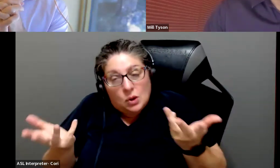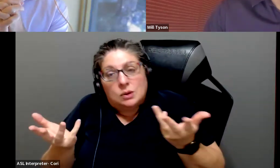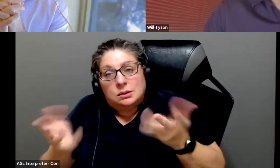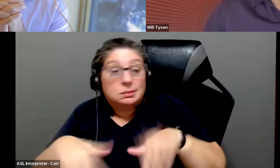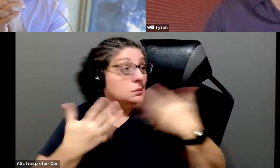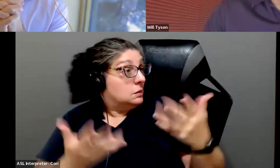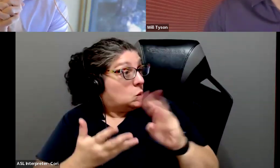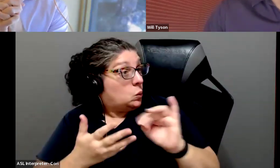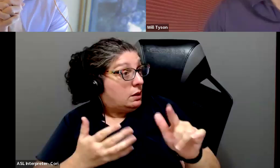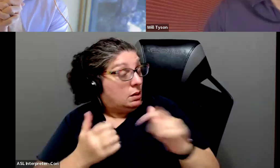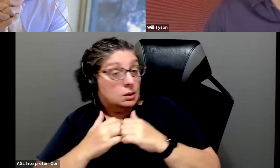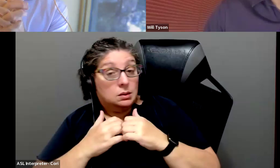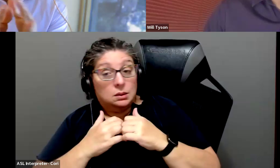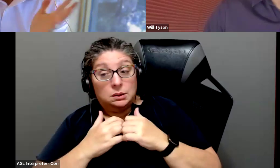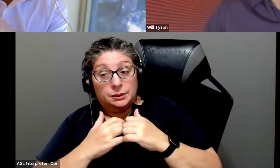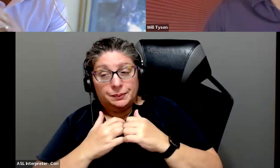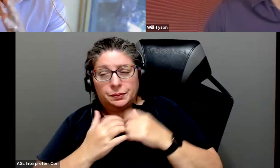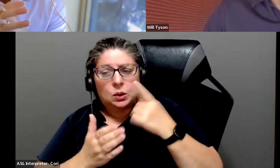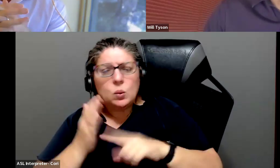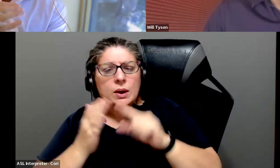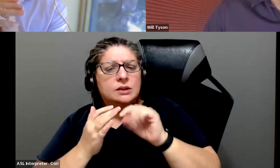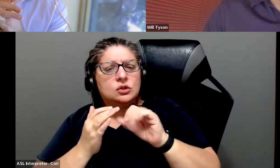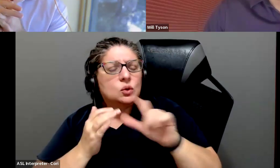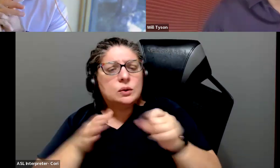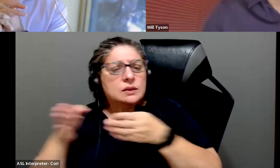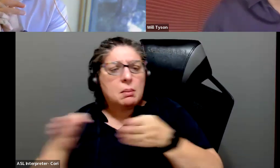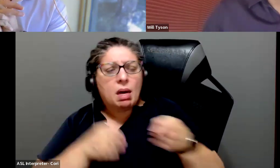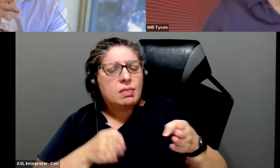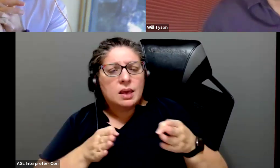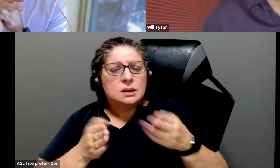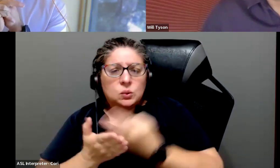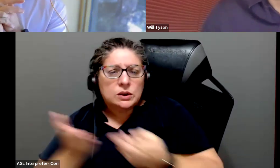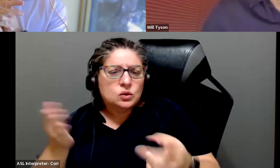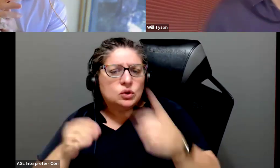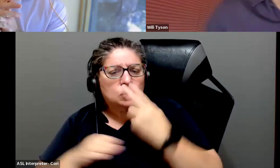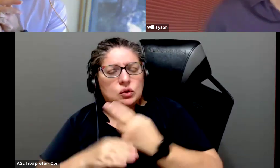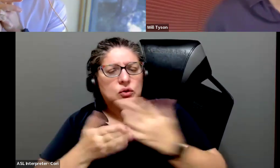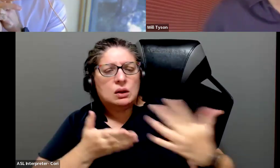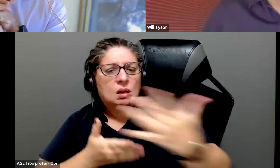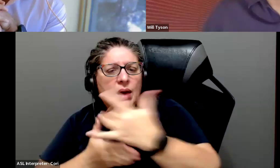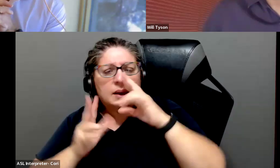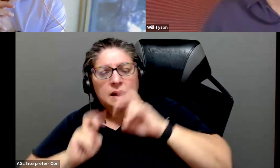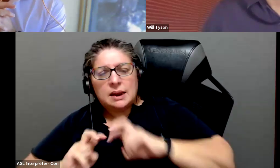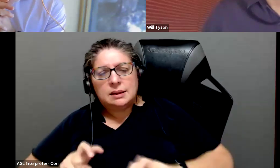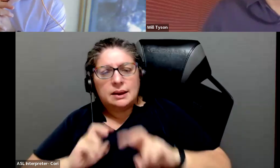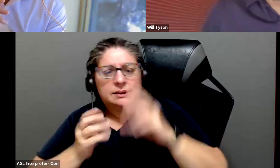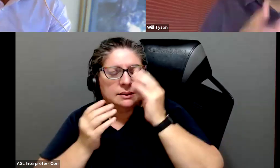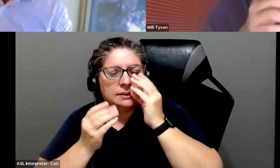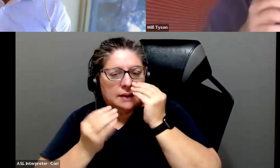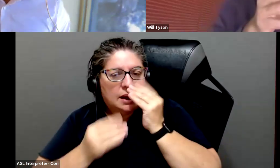will, what tools methods and resources do you use to collect and analyze data for your research?